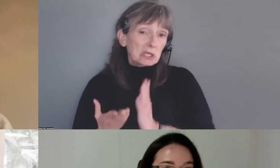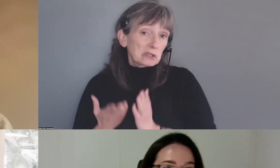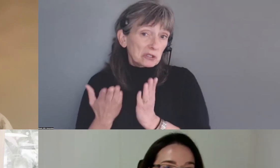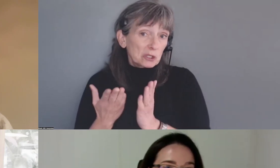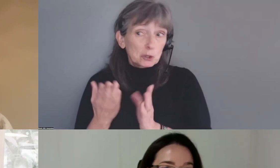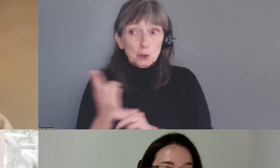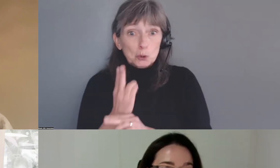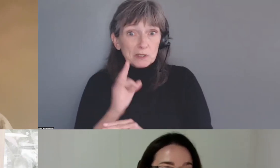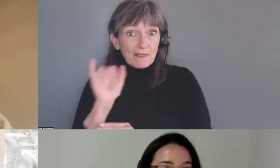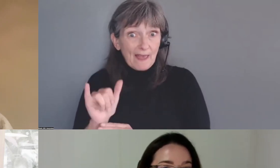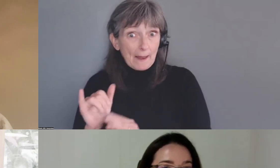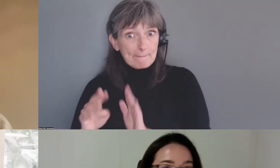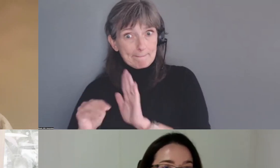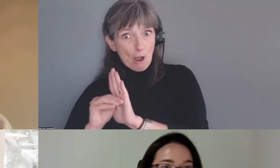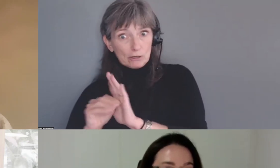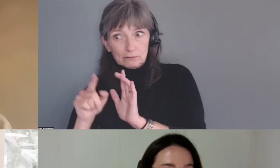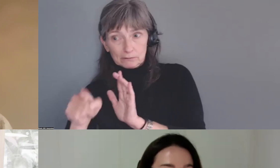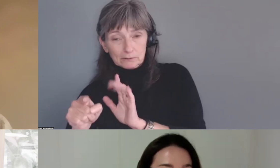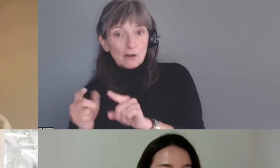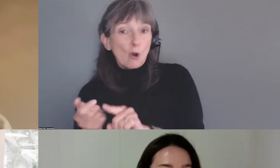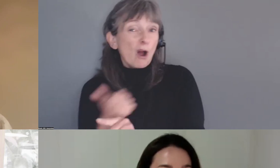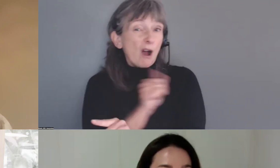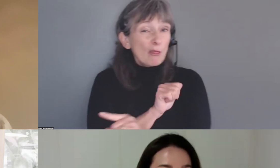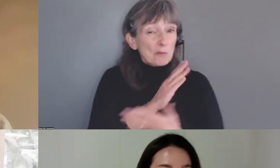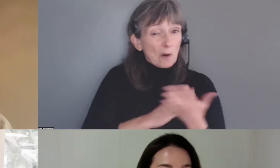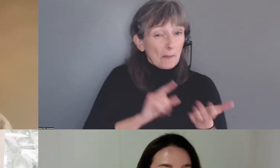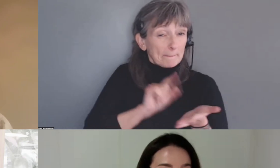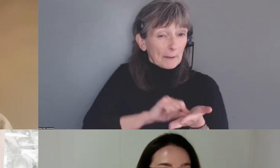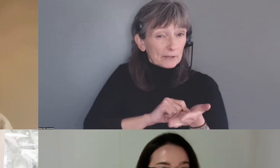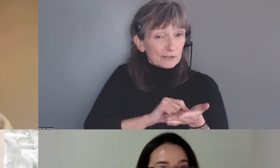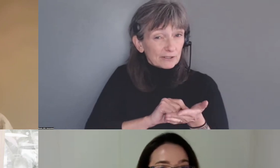the publishing workflow, you might use Y. And there's many ways that it can be